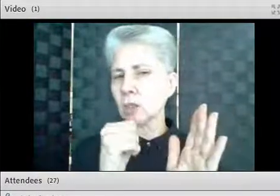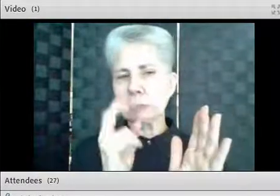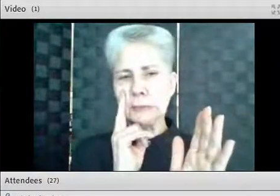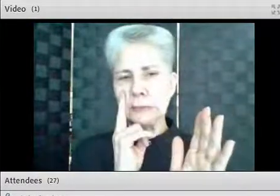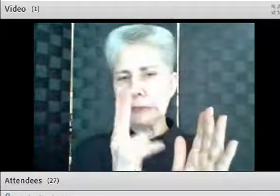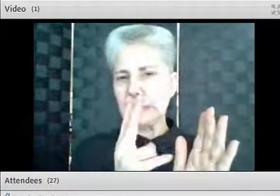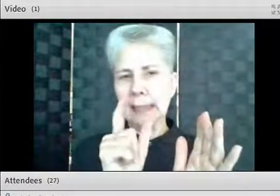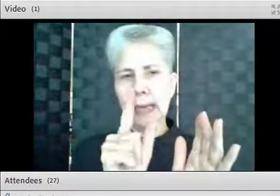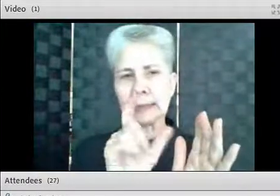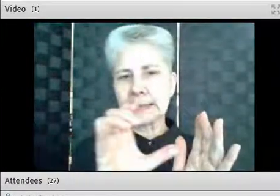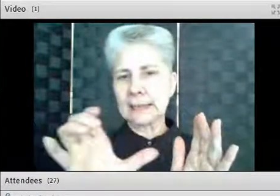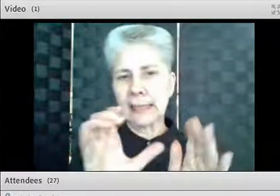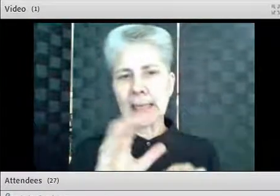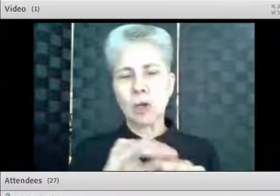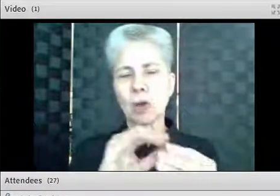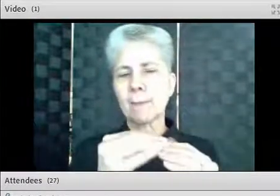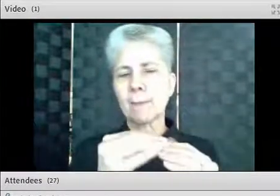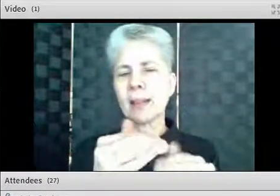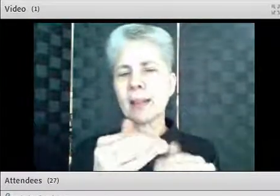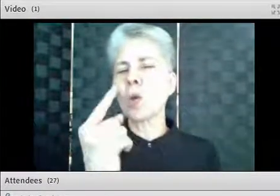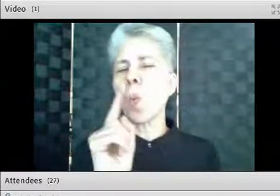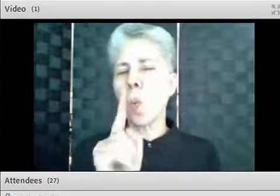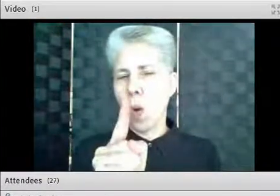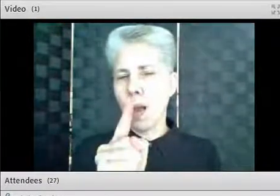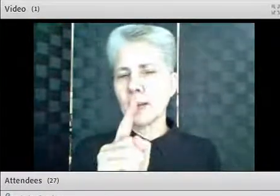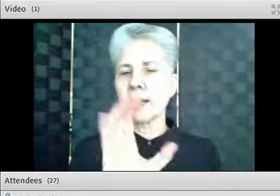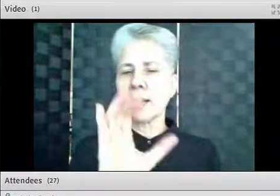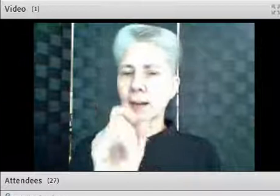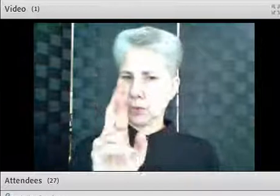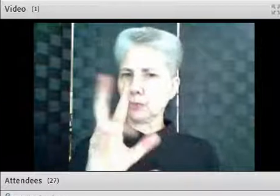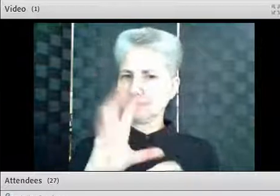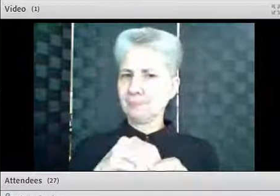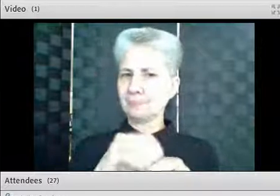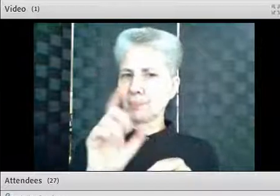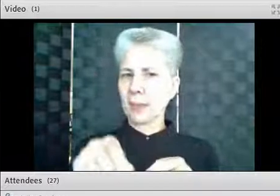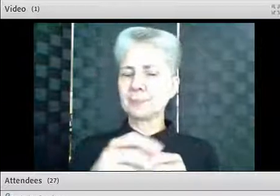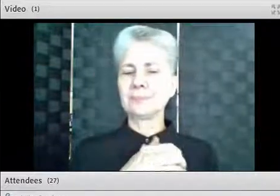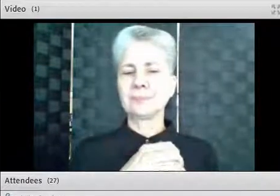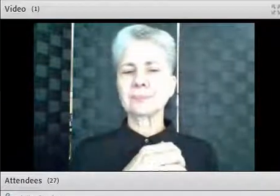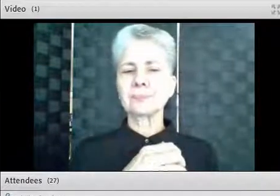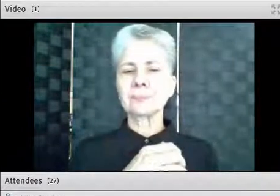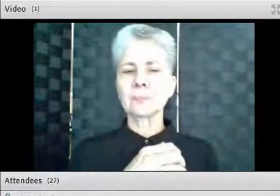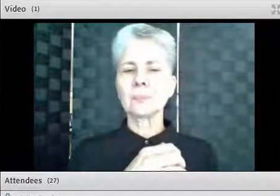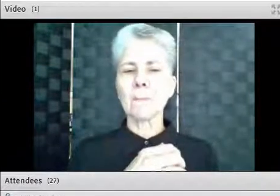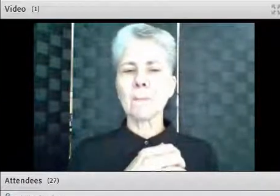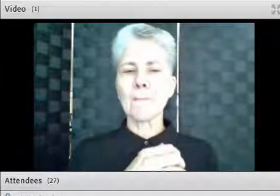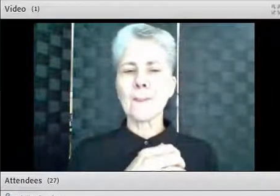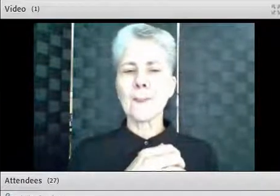without at least one Cutter, okay, at least one Cutter, typically,